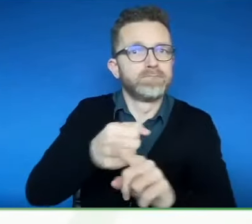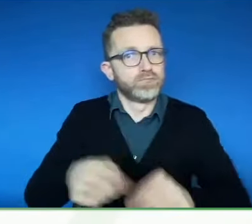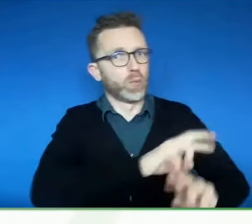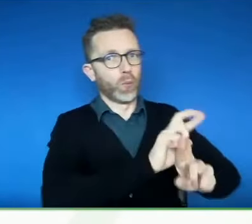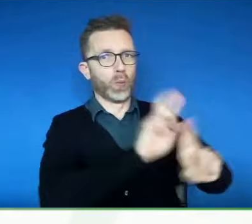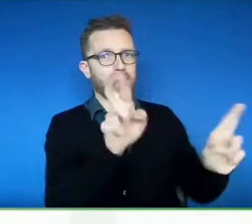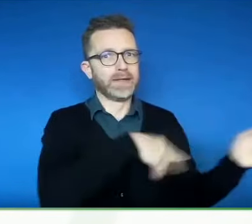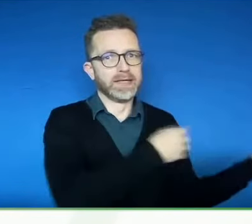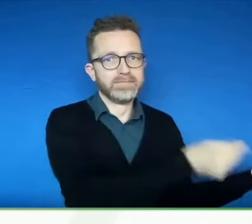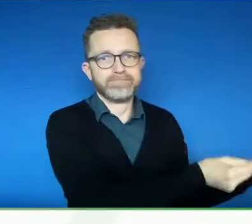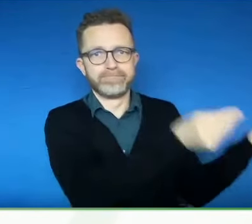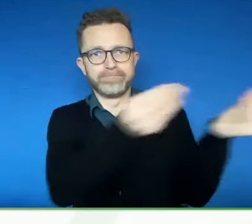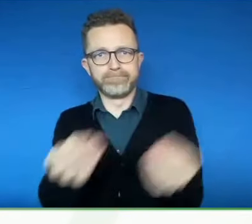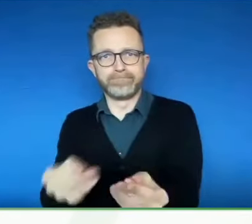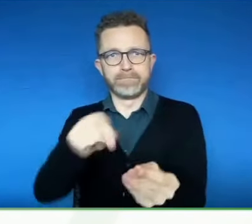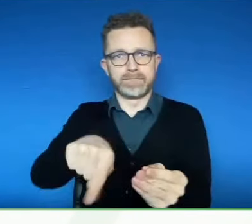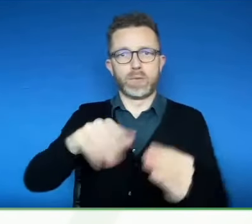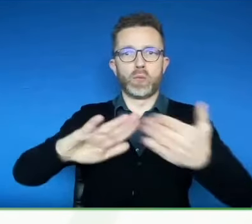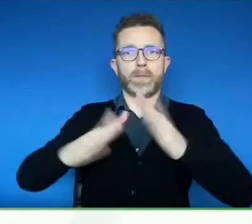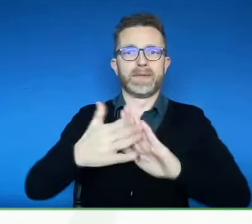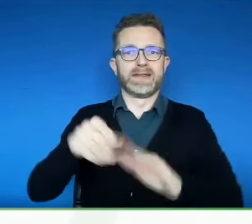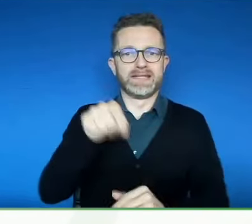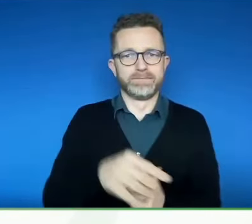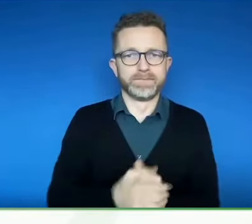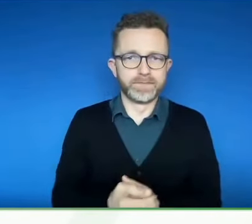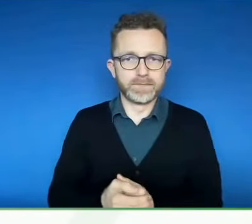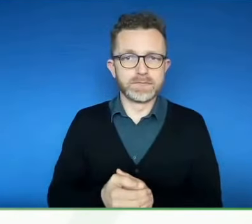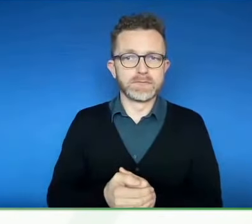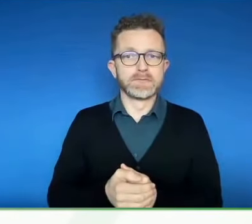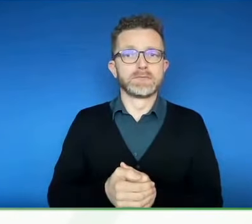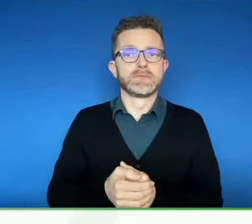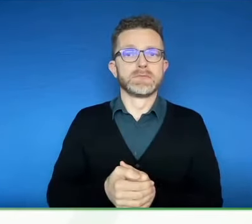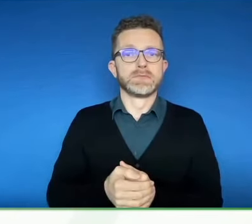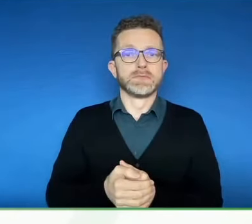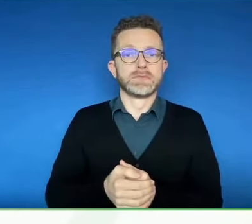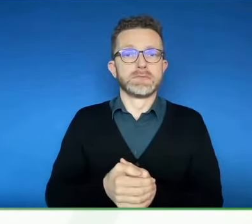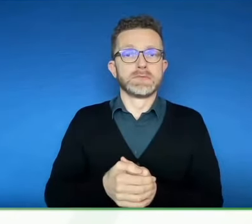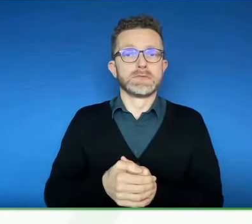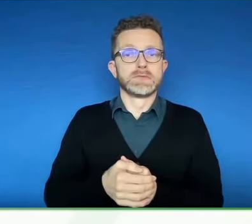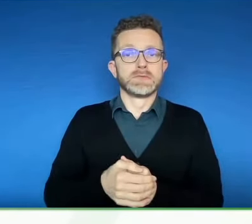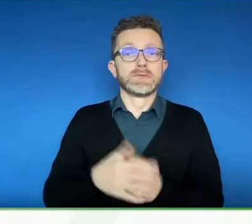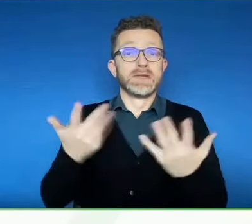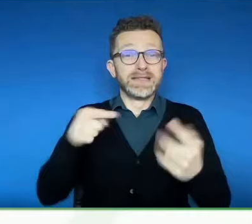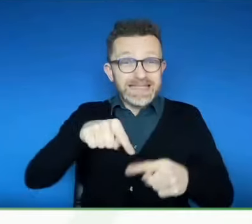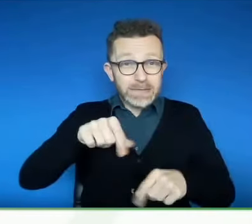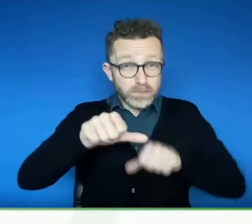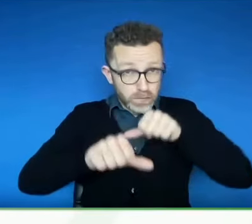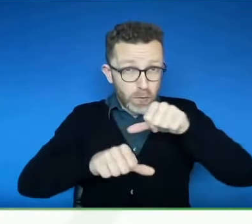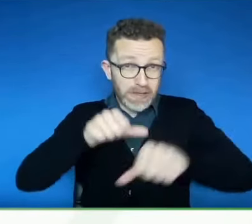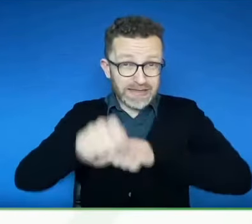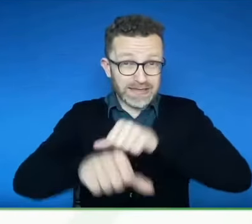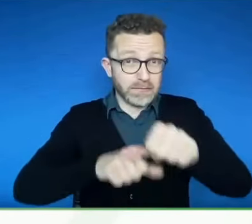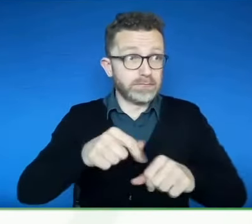Make sure that the person is sustainably and successfully reintegrated into the community.